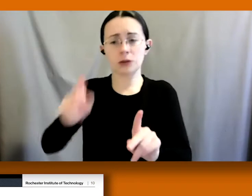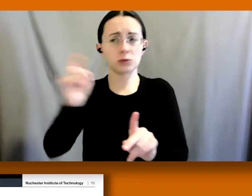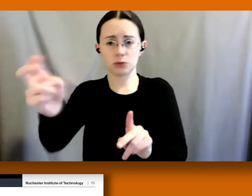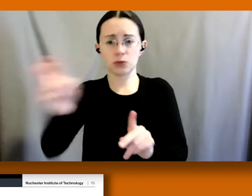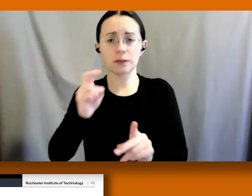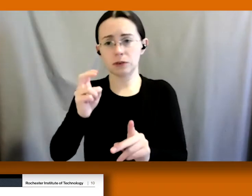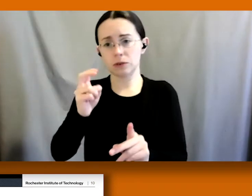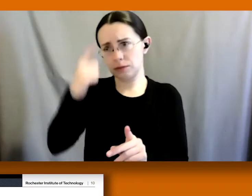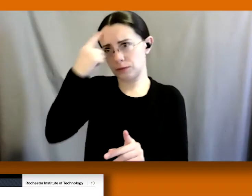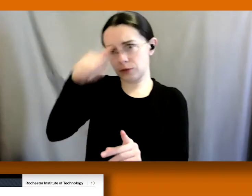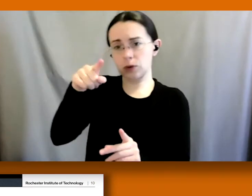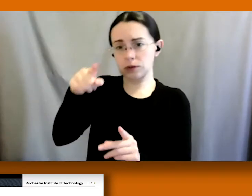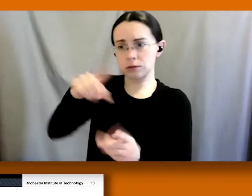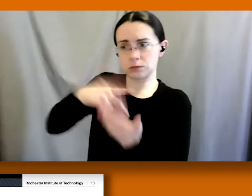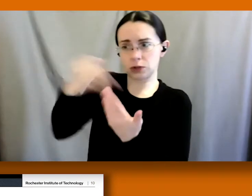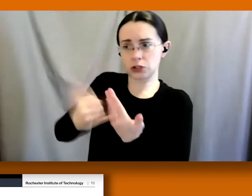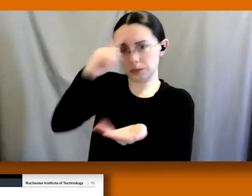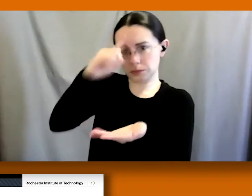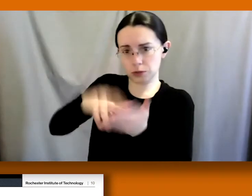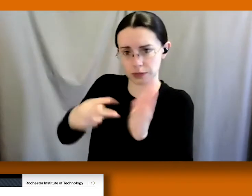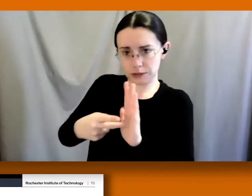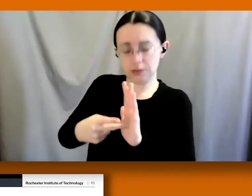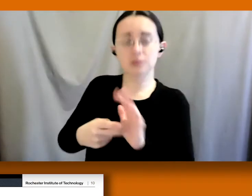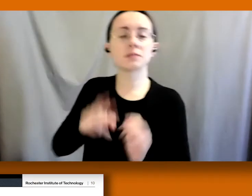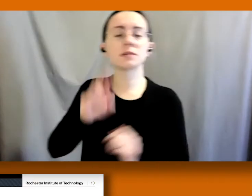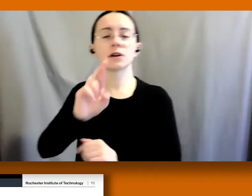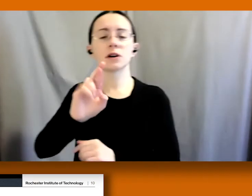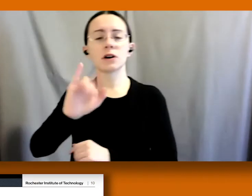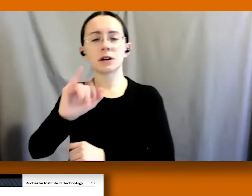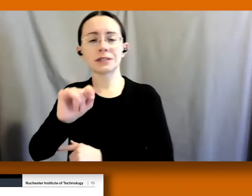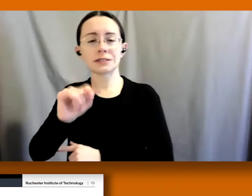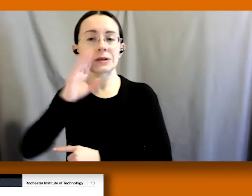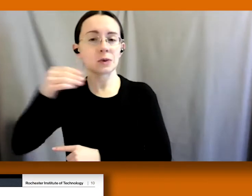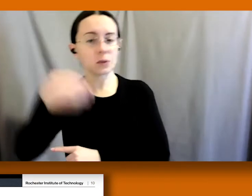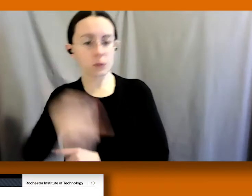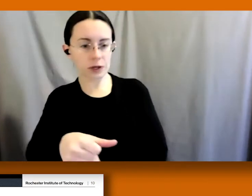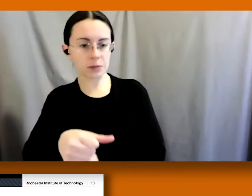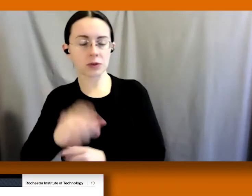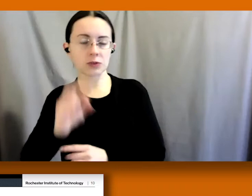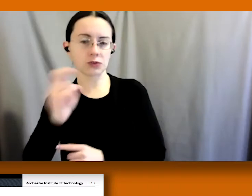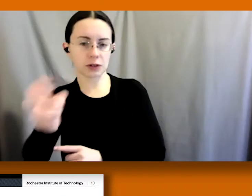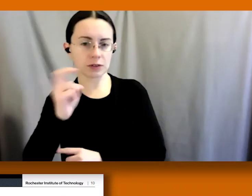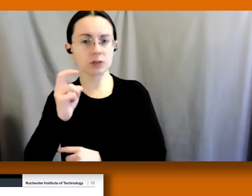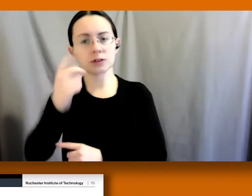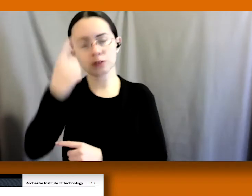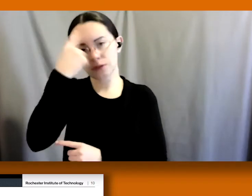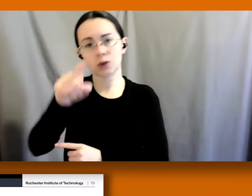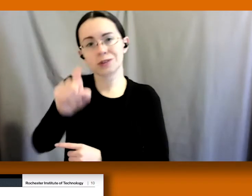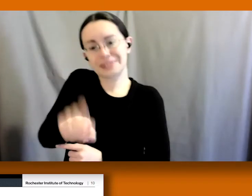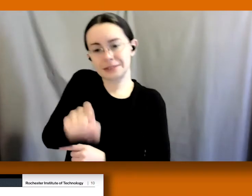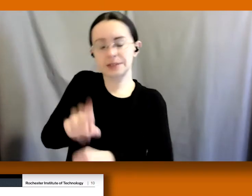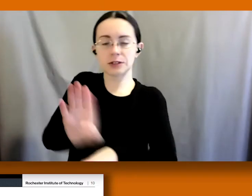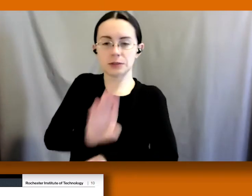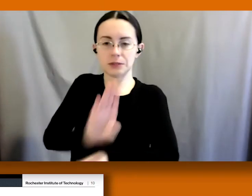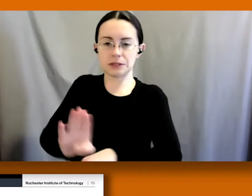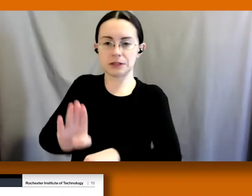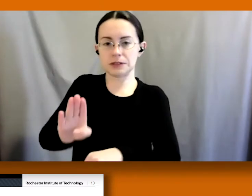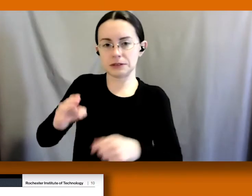um, and RIT reimburses travelers for necessary and reasonable business expenses incurred while traveling.